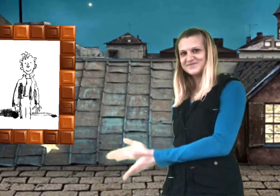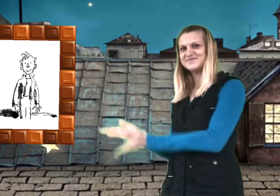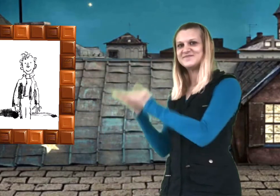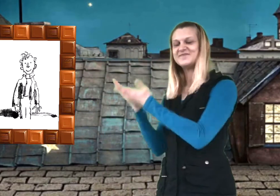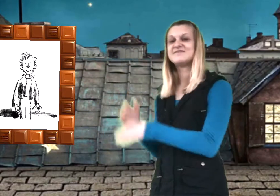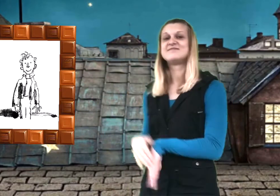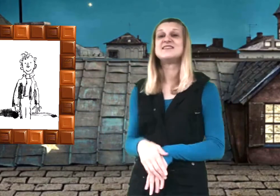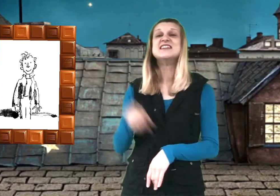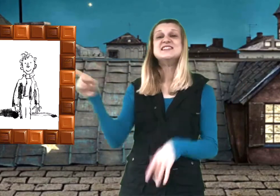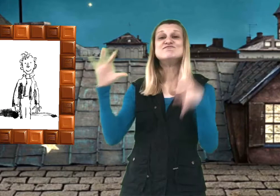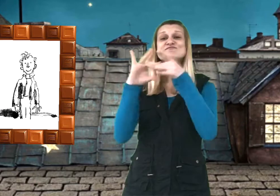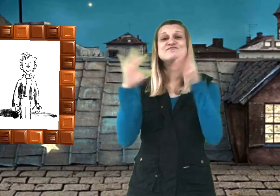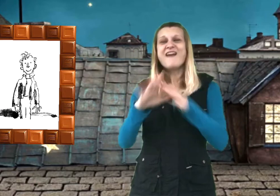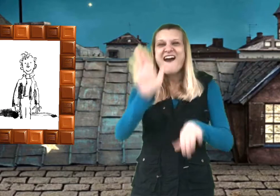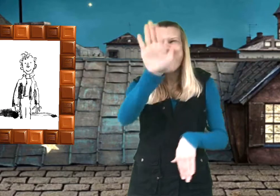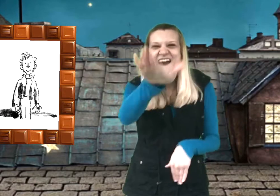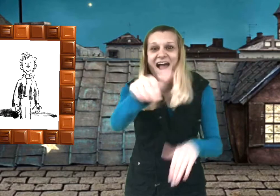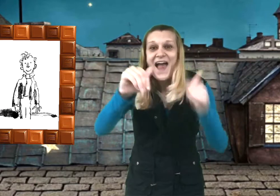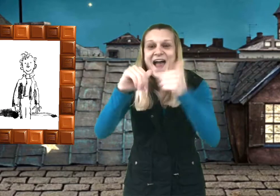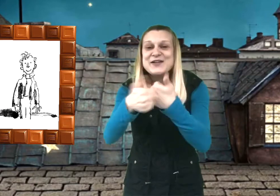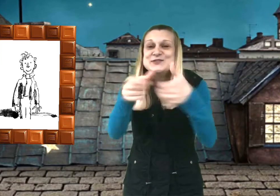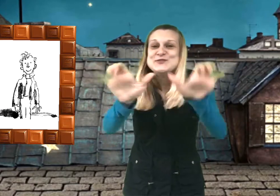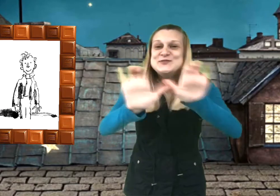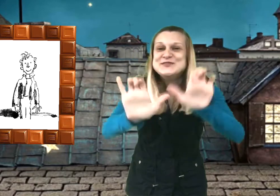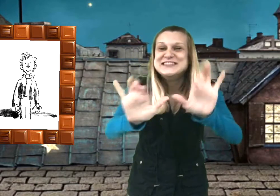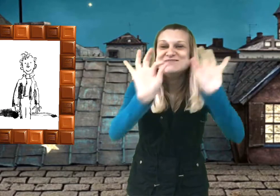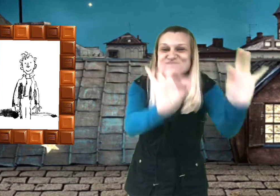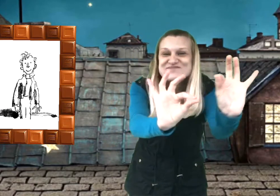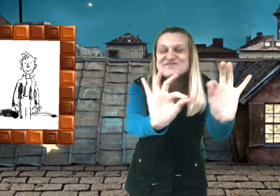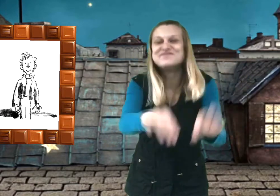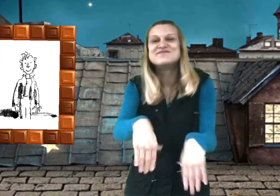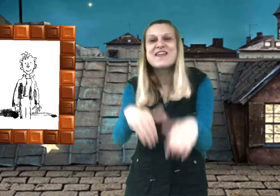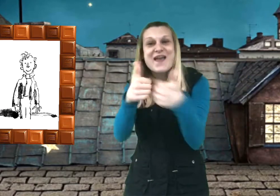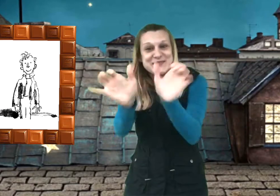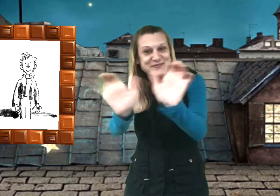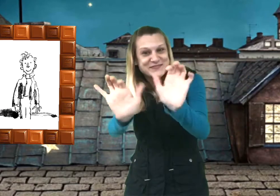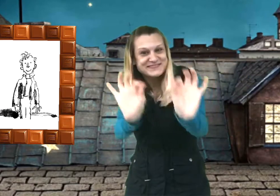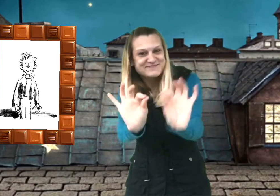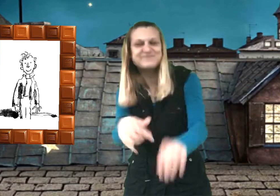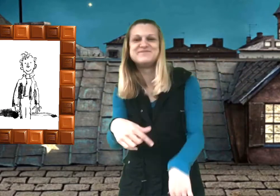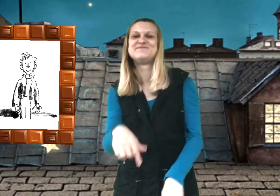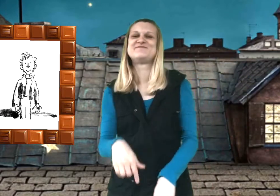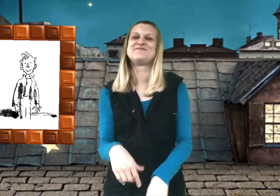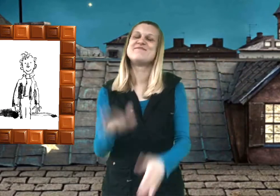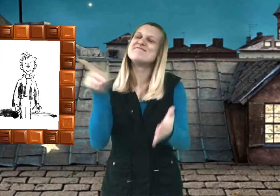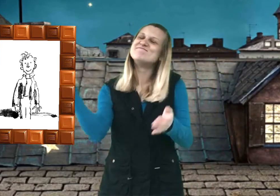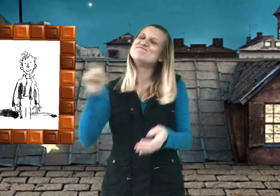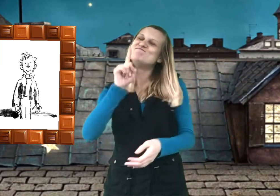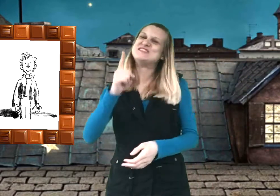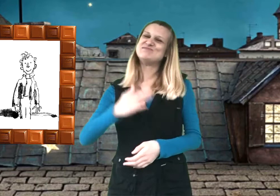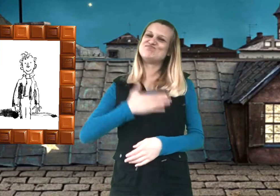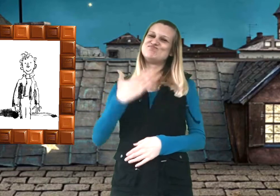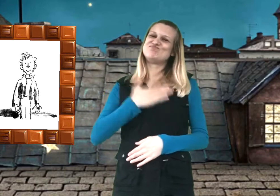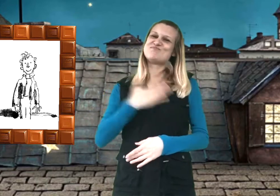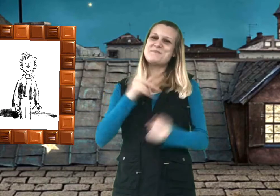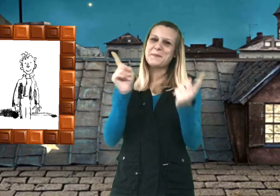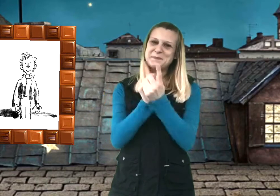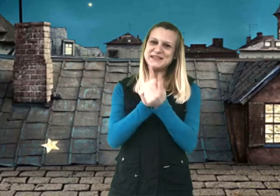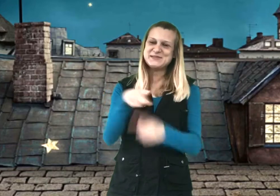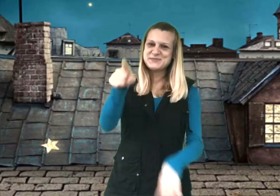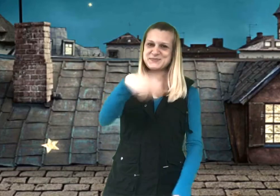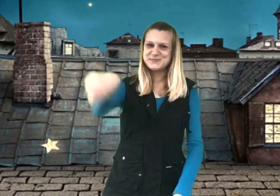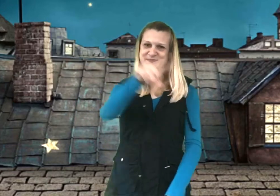He says, "How d’you do? And how d’you do?" He is pleased to meet you.